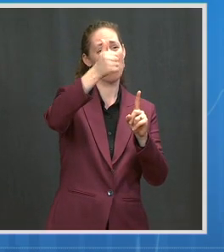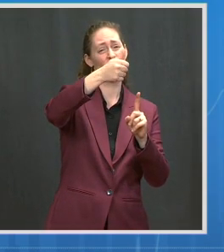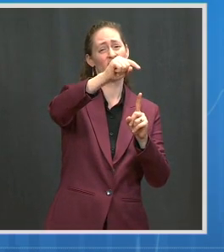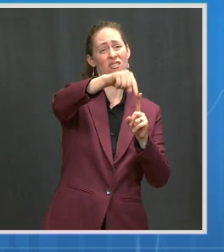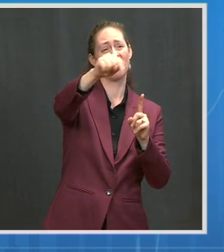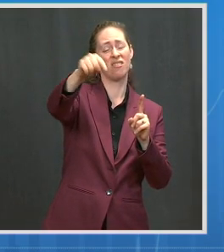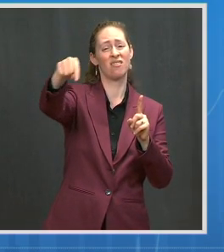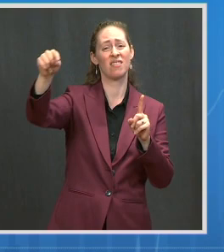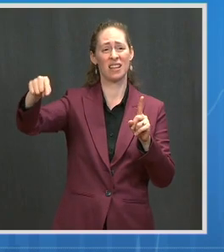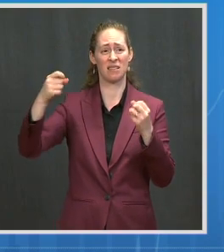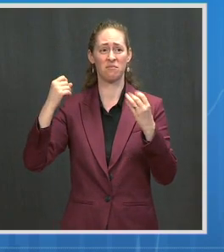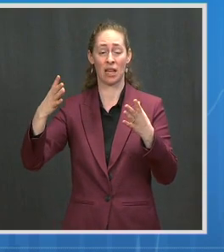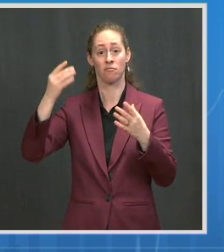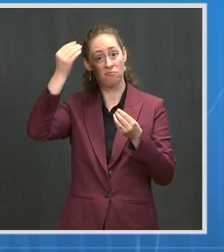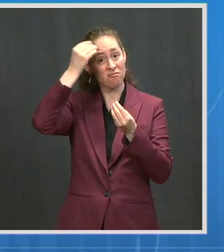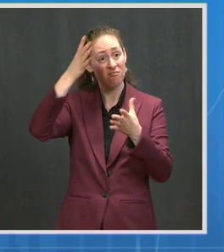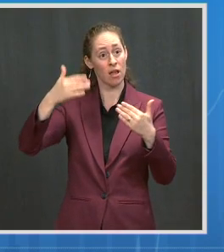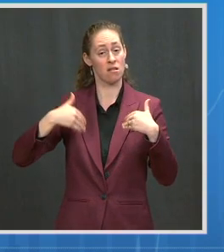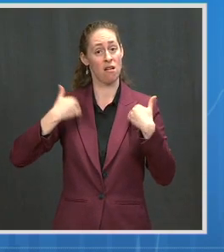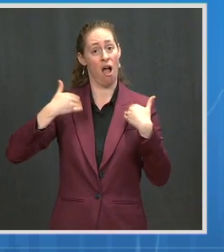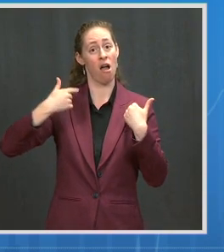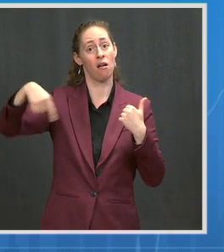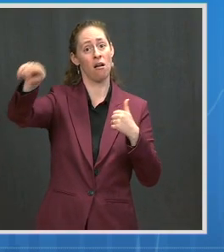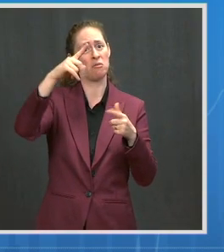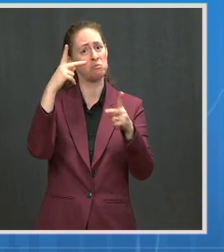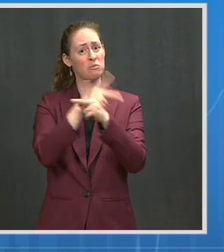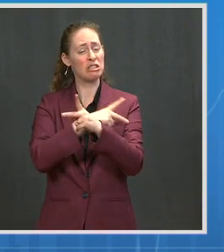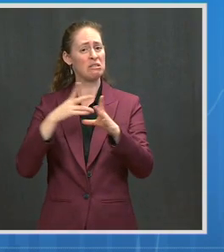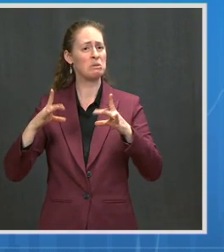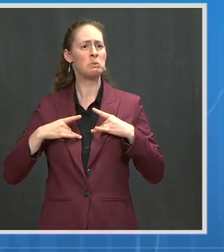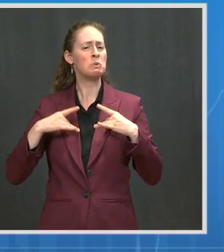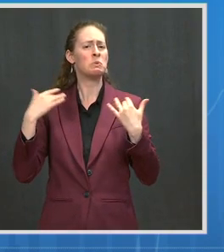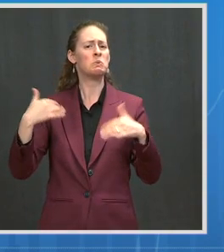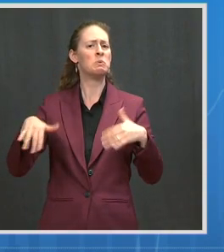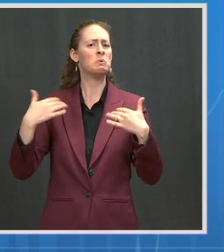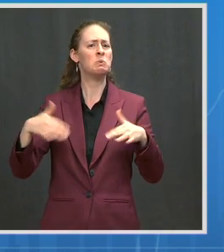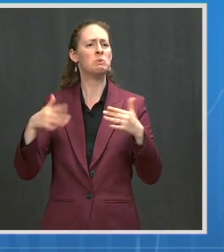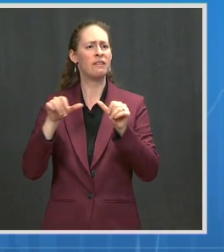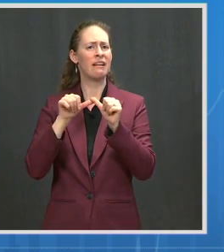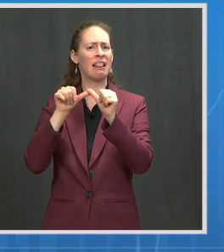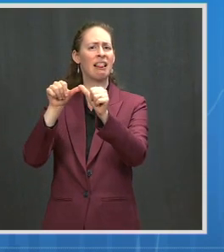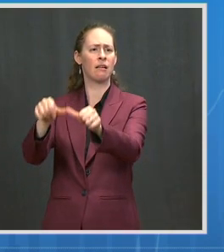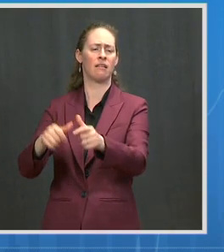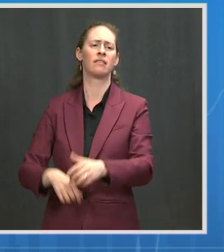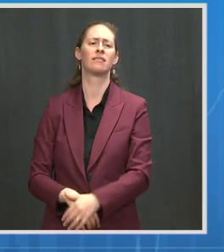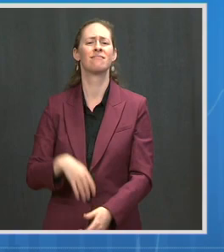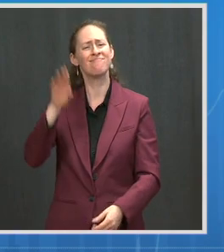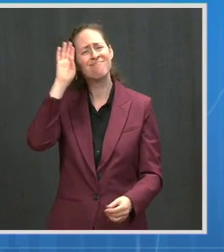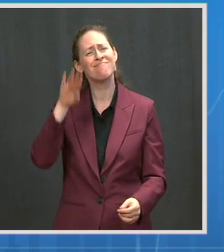A vaccine may feel unnecessary. You feel healthy. You know people who have had COVID and are doing all right.